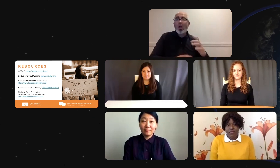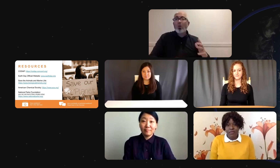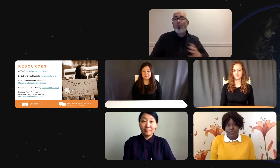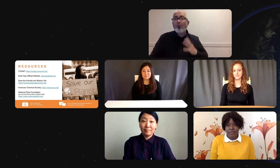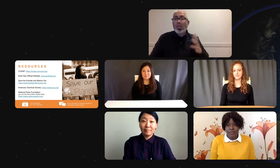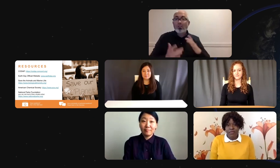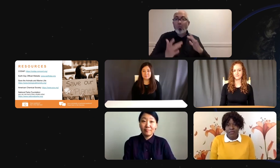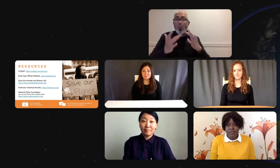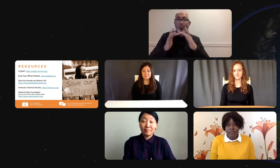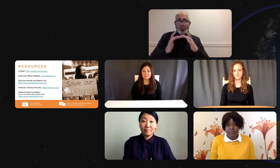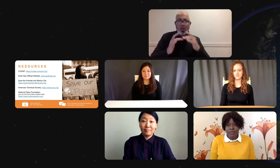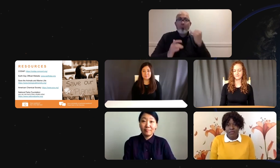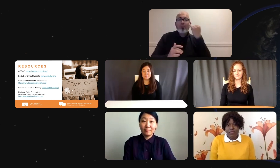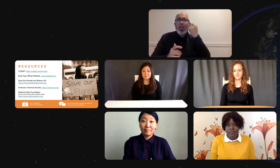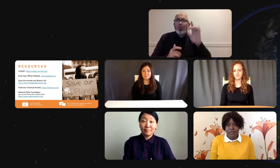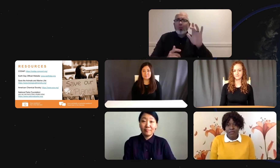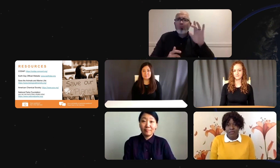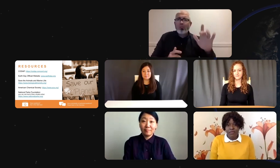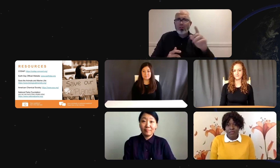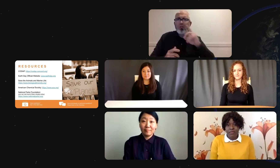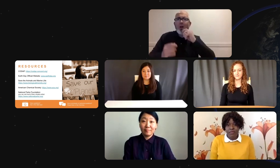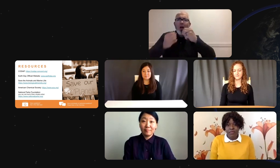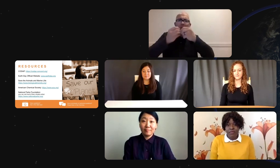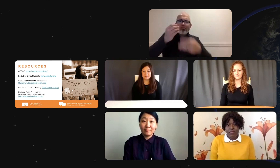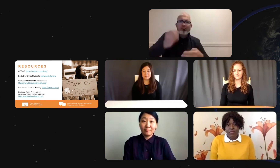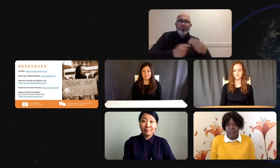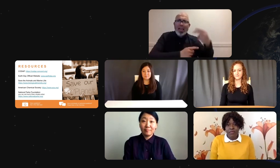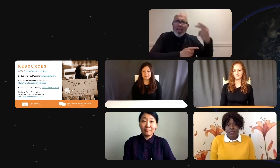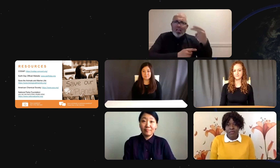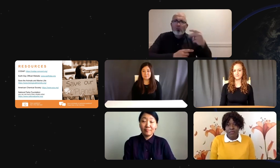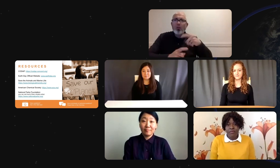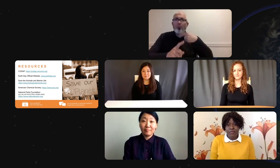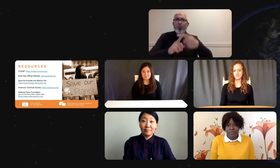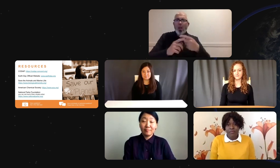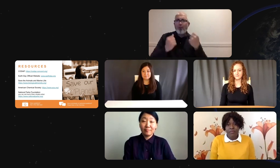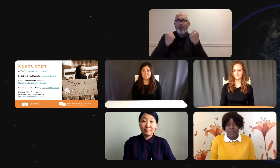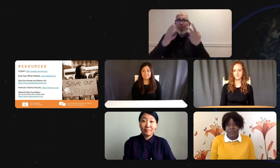There's CODAP, Earth Day official, for more information.